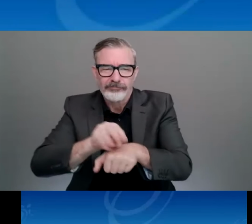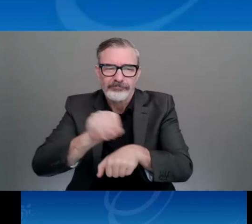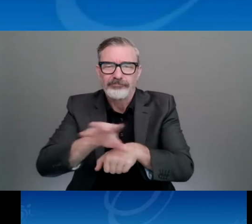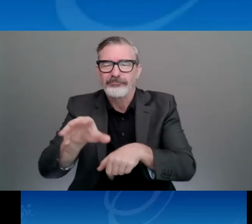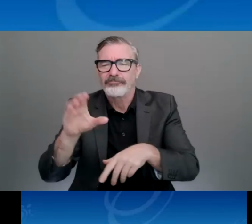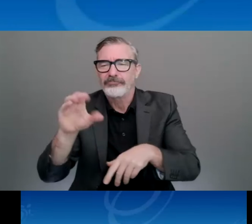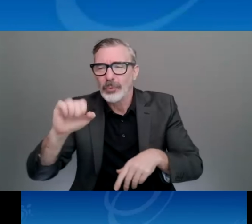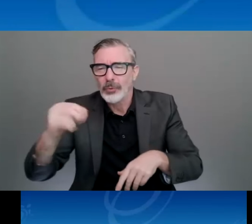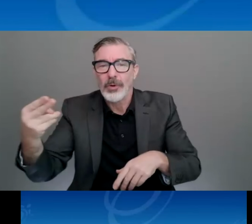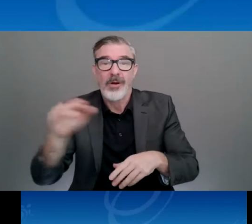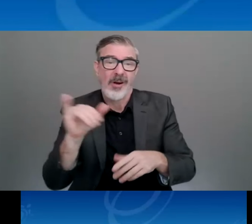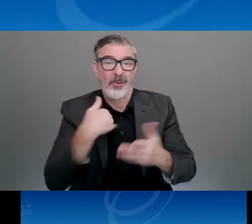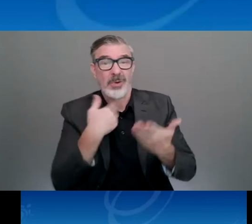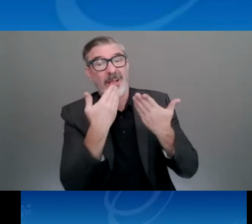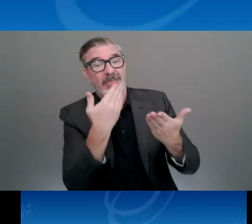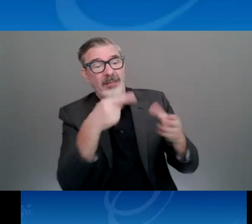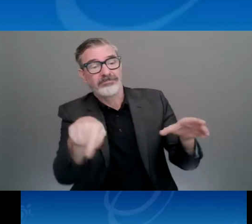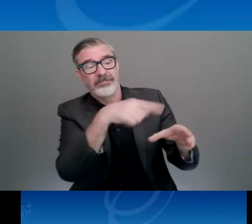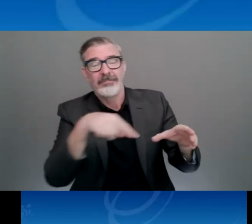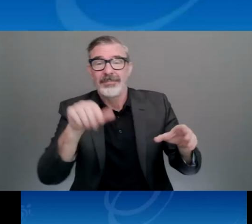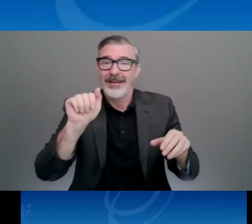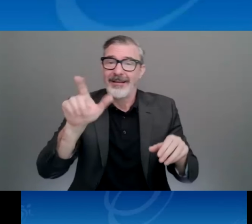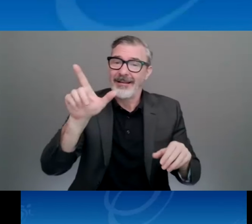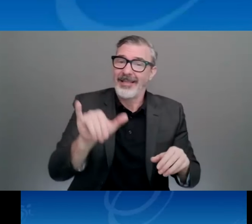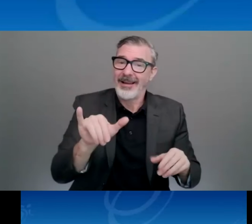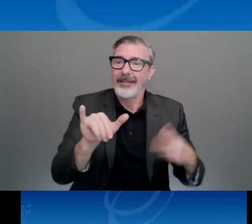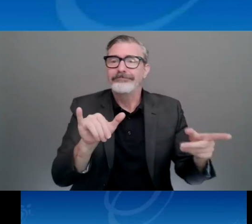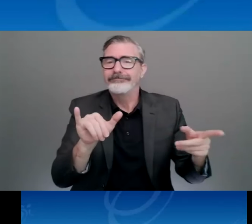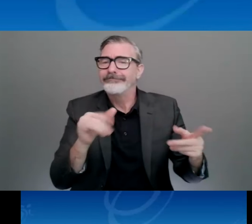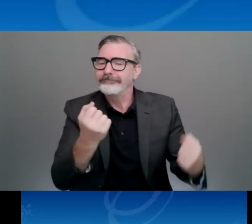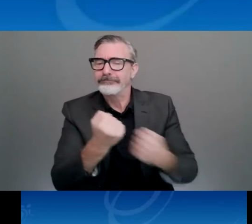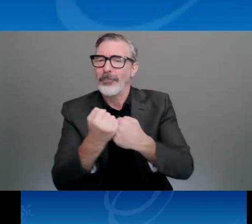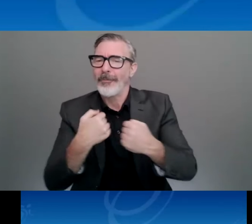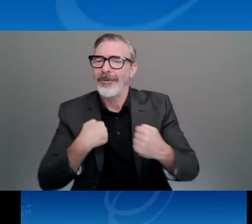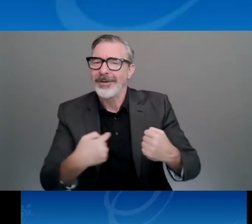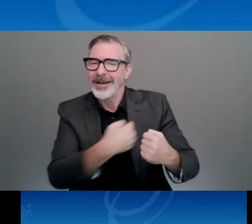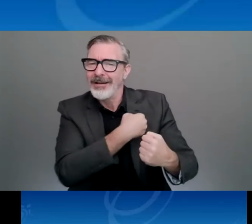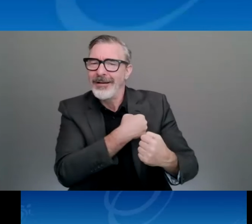that, that stand beside us, with us, you know, and put that step forward.